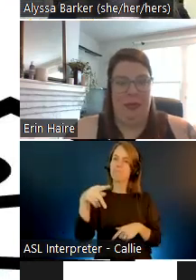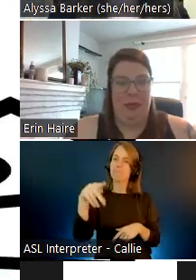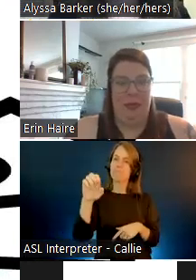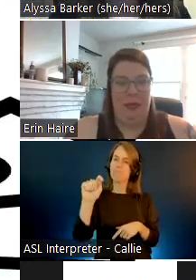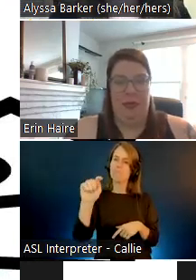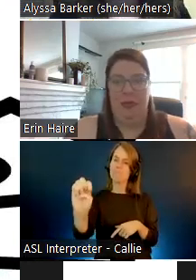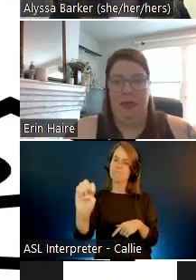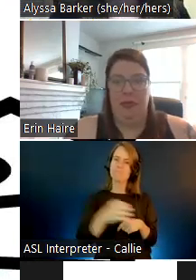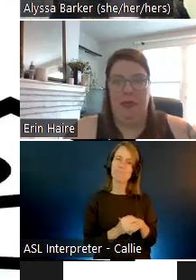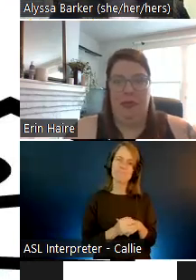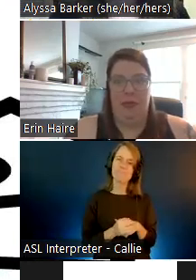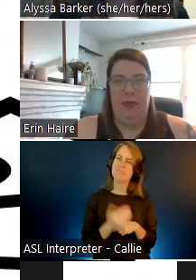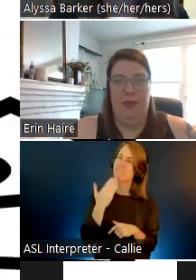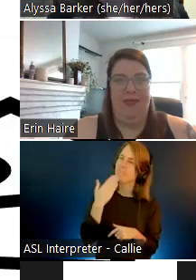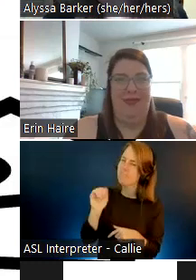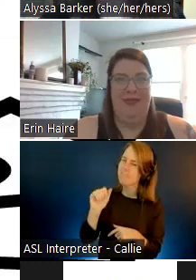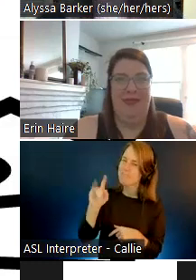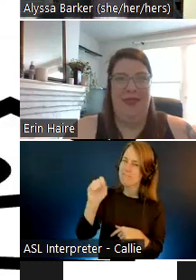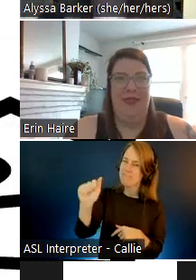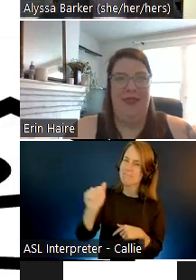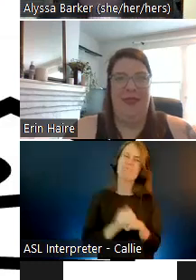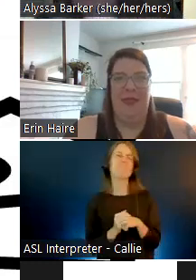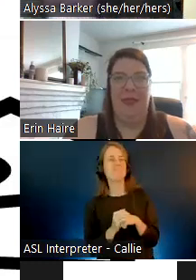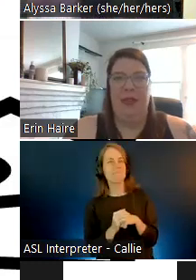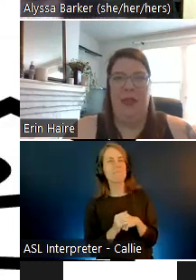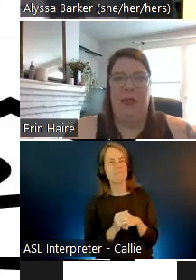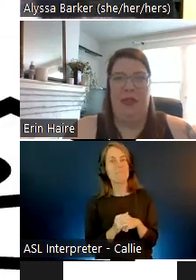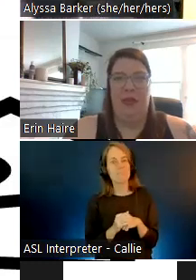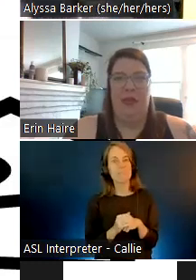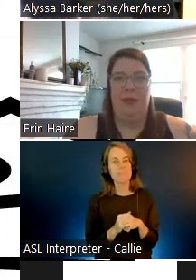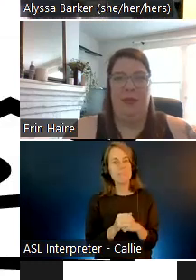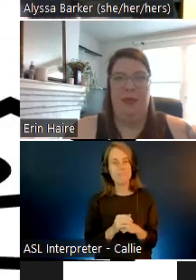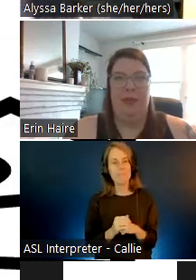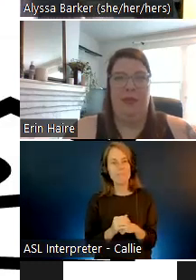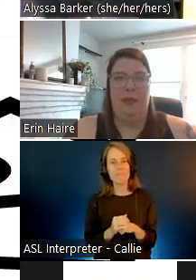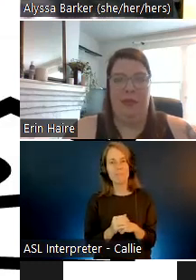Pete: thanks Alyssa um where's the rest of the slide